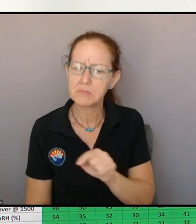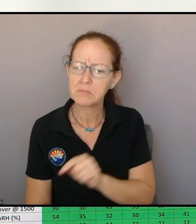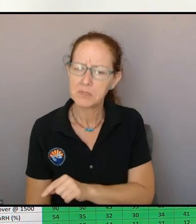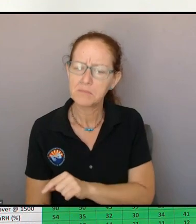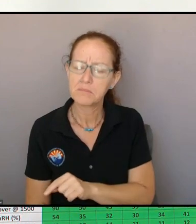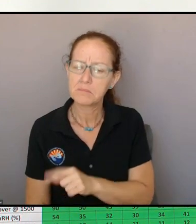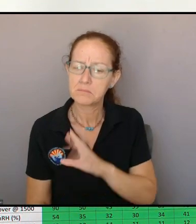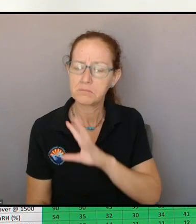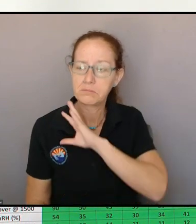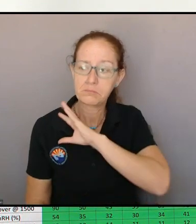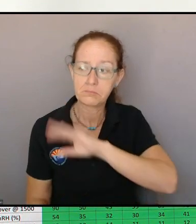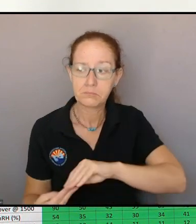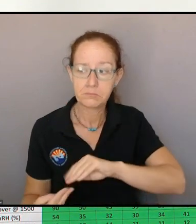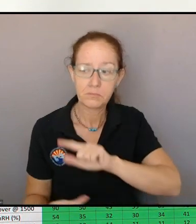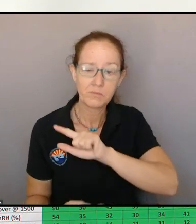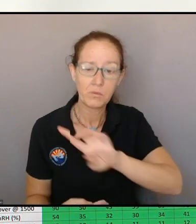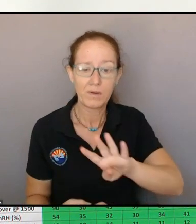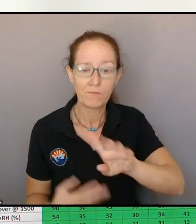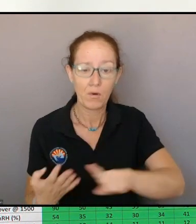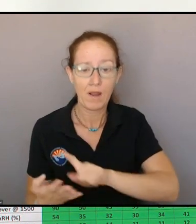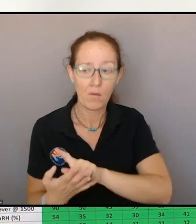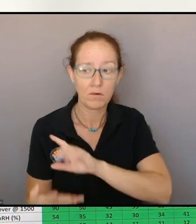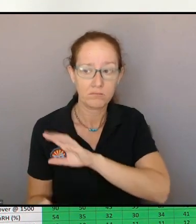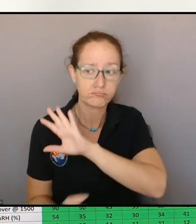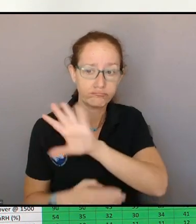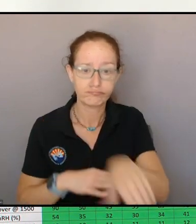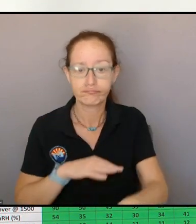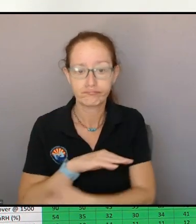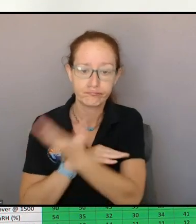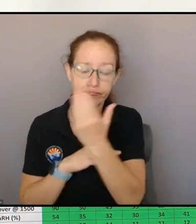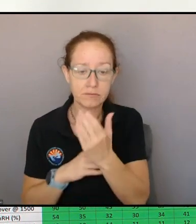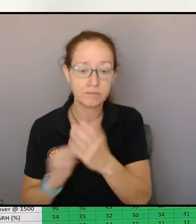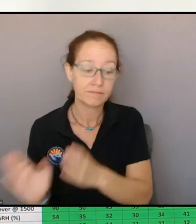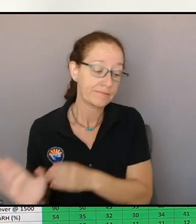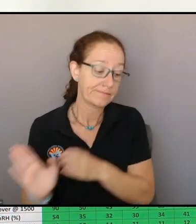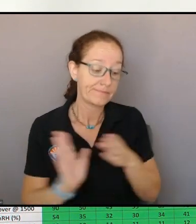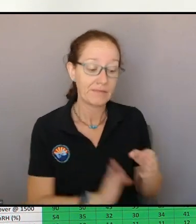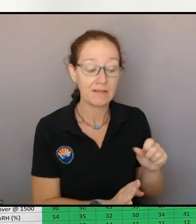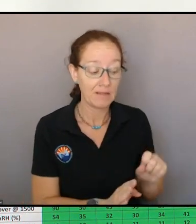the left. On the southeastern portion of the fire not quite